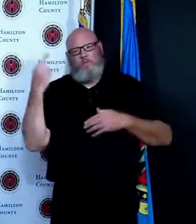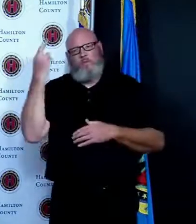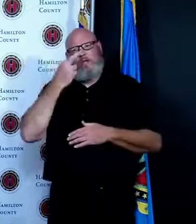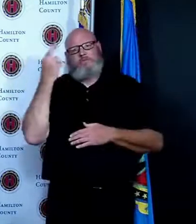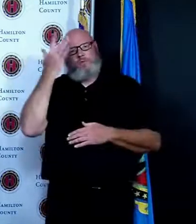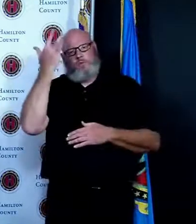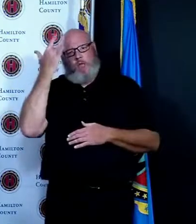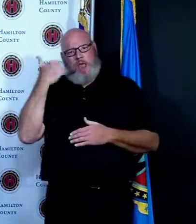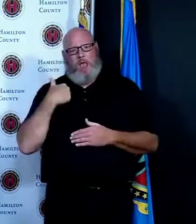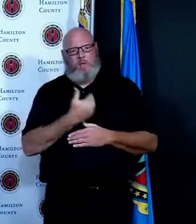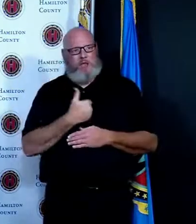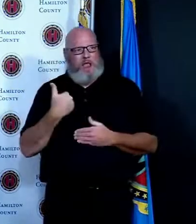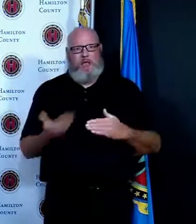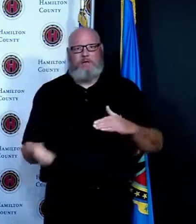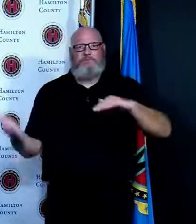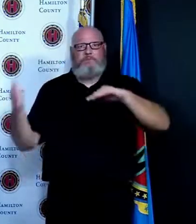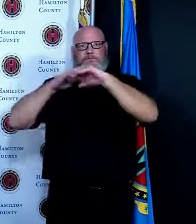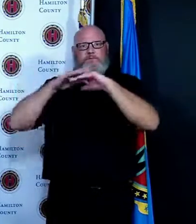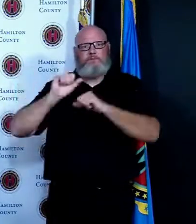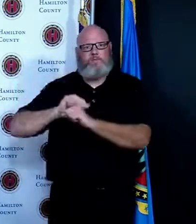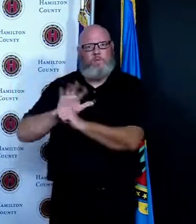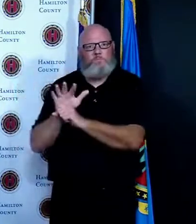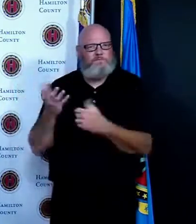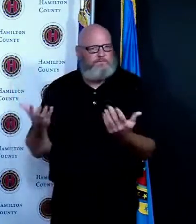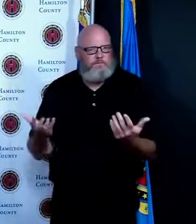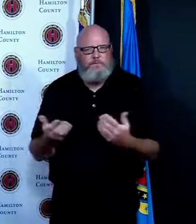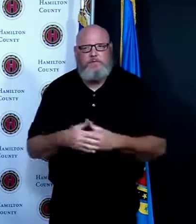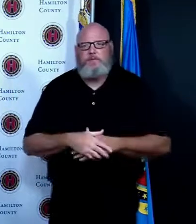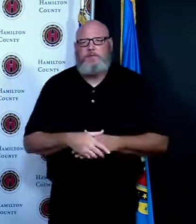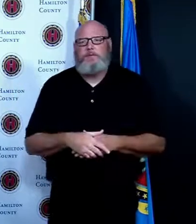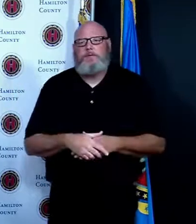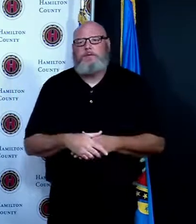something pre-built like that I will talk to my epidemiologists and see how easy it would be to